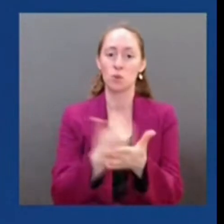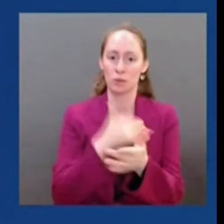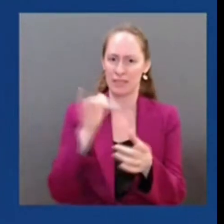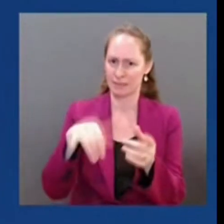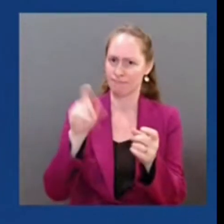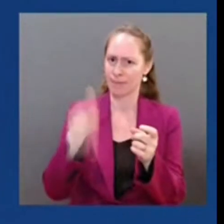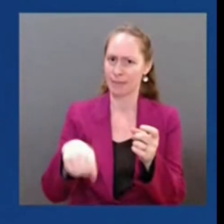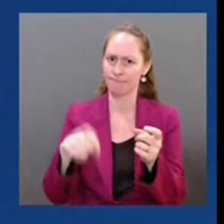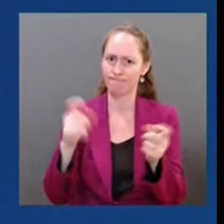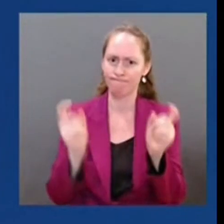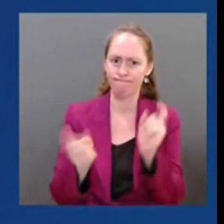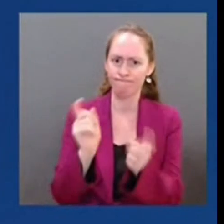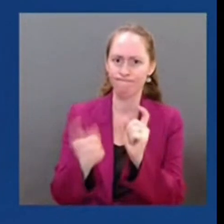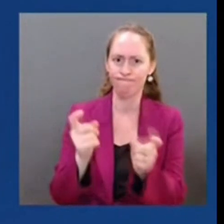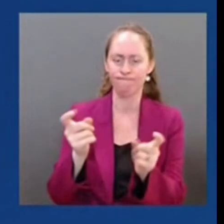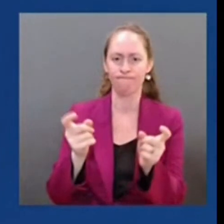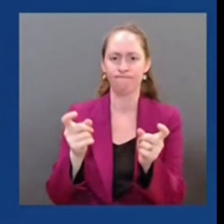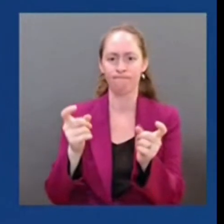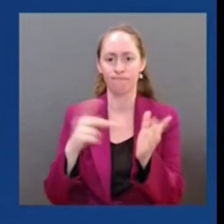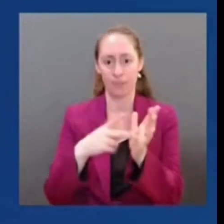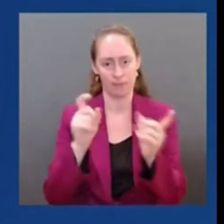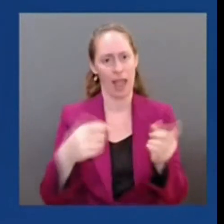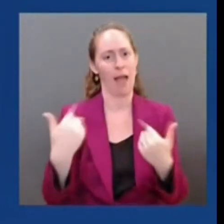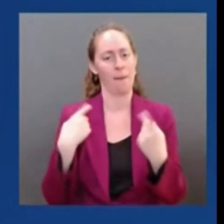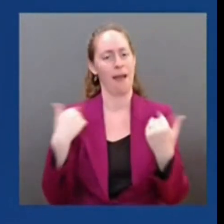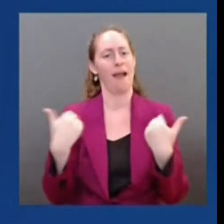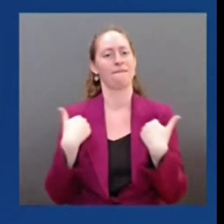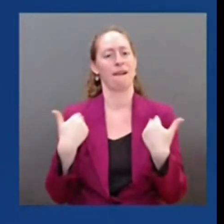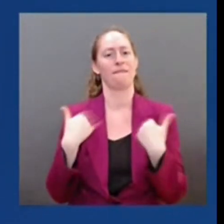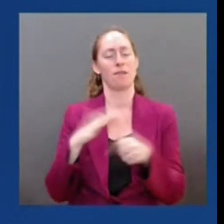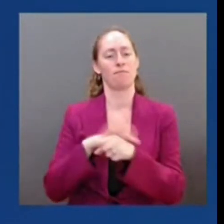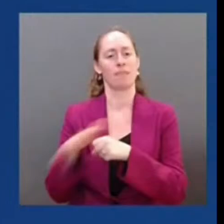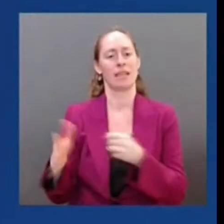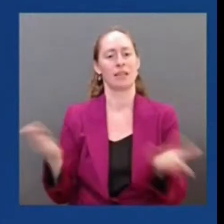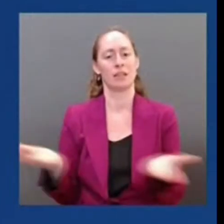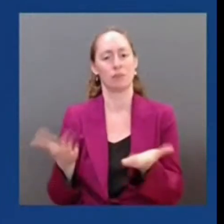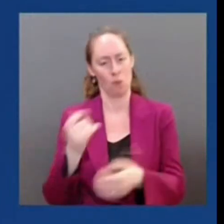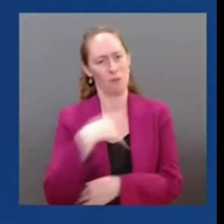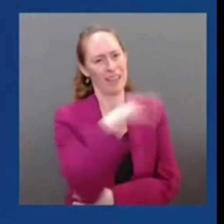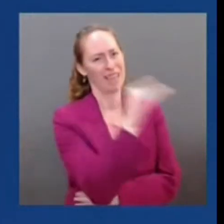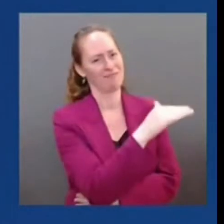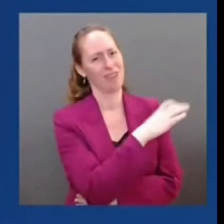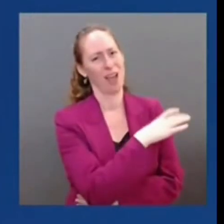GENERATION VACCINES AND THERAPEUTICS IS CRITICAL, AND IN ORDER TO DO THAT, WE NEED TO THE RESOURCES THAT WE HAVE BEEN